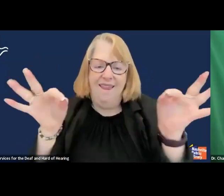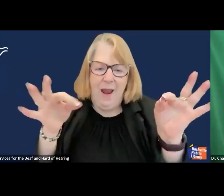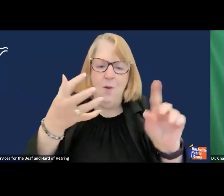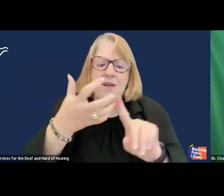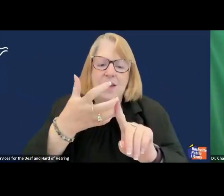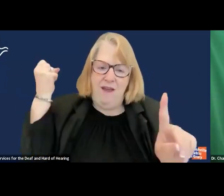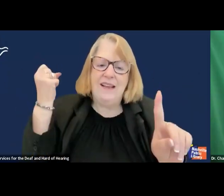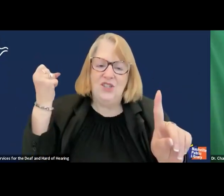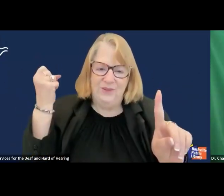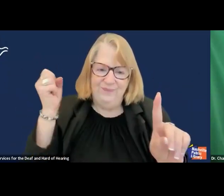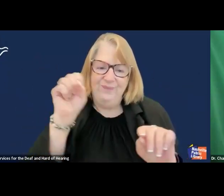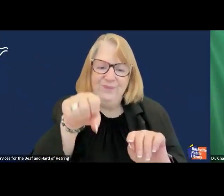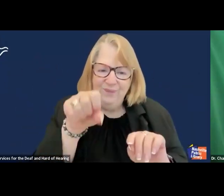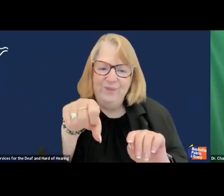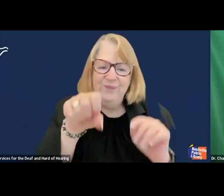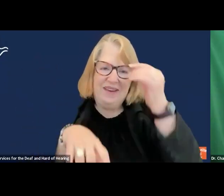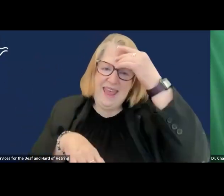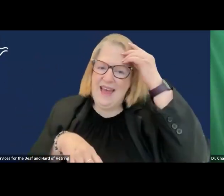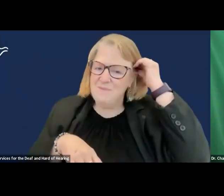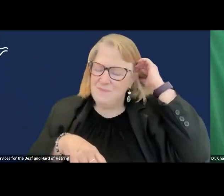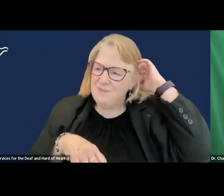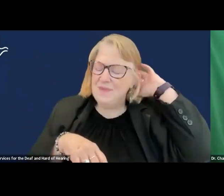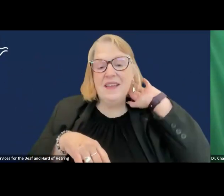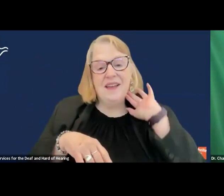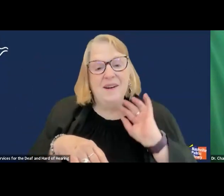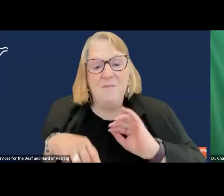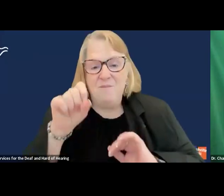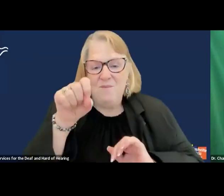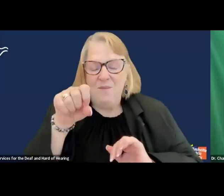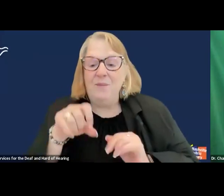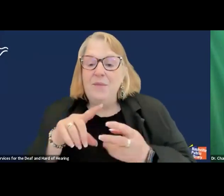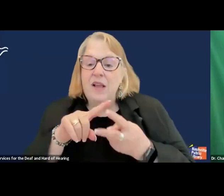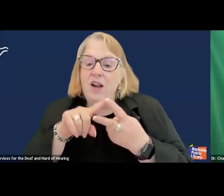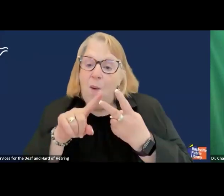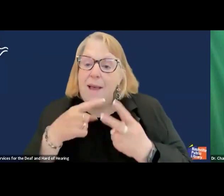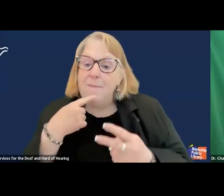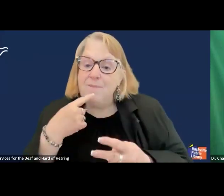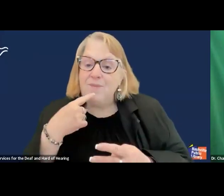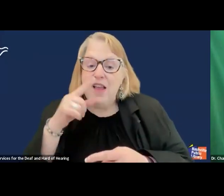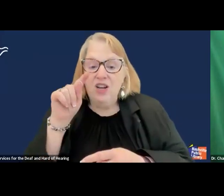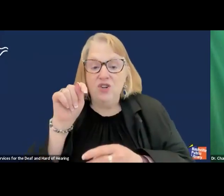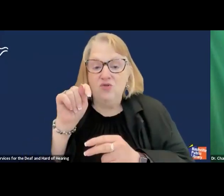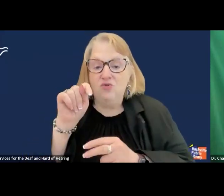for how to avoid language deprivation and that dinner table syndrome. [Interpreter for Dr. Charleen] Oh, great. Thank you.